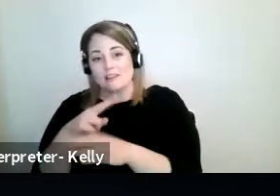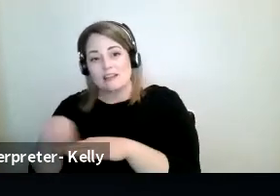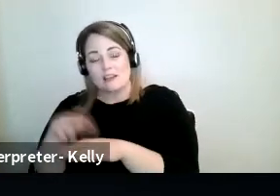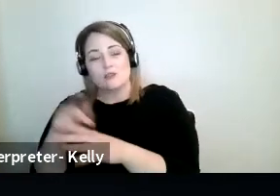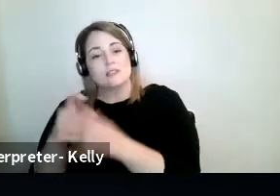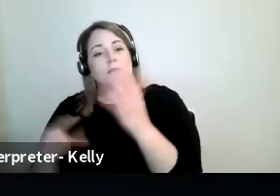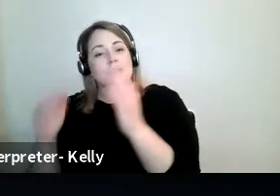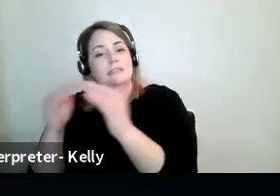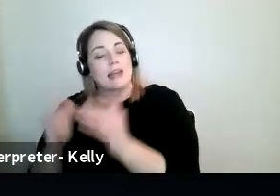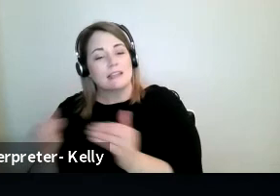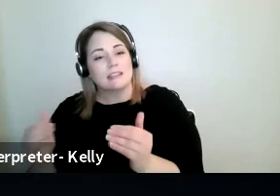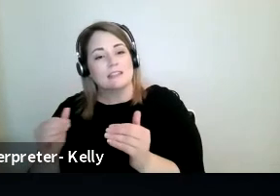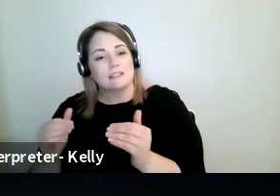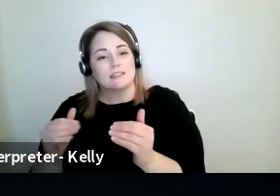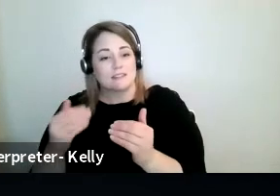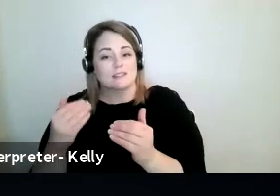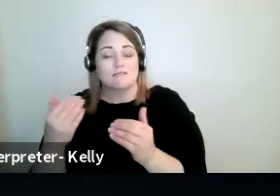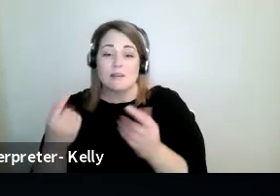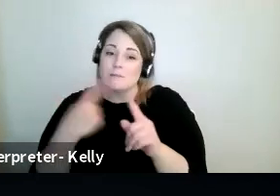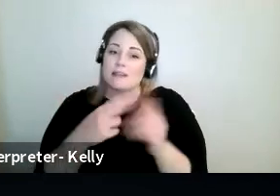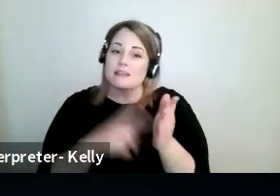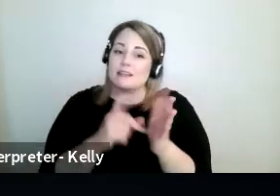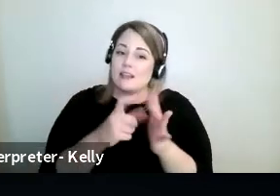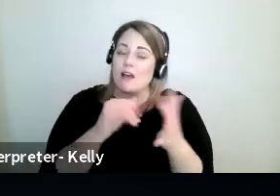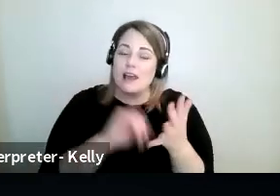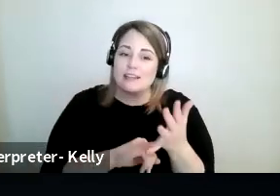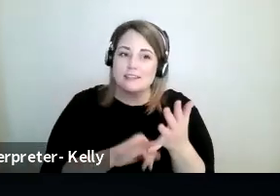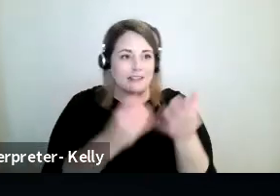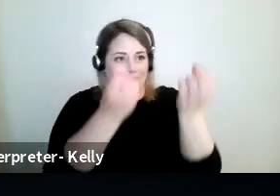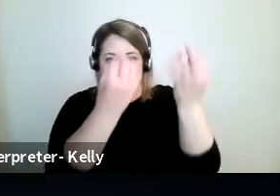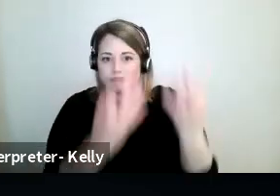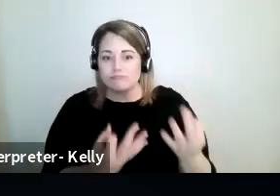It's reflected in the NDIS that doesn't have an education strategy at its heart.